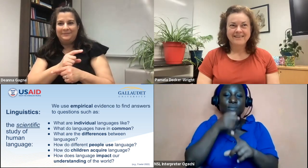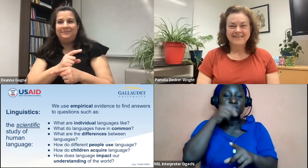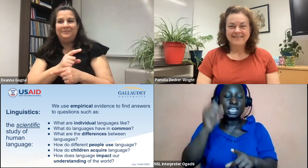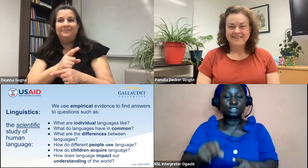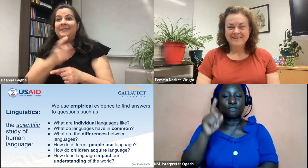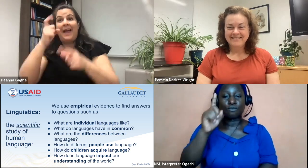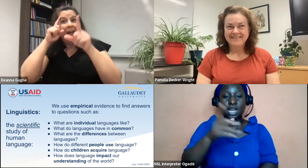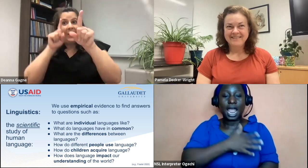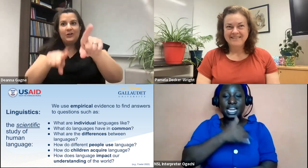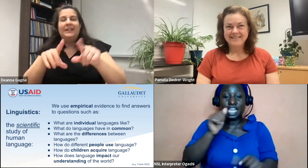right.